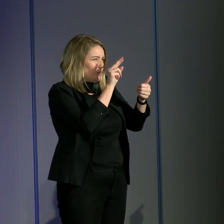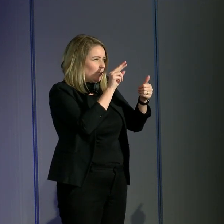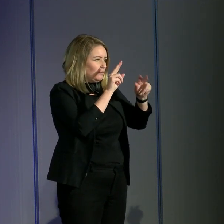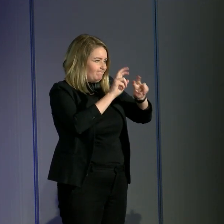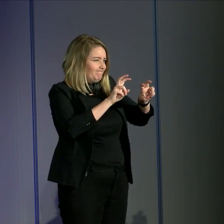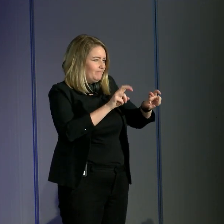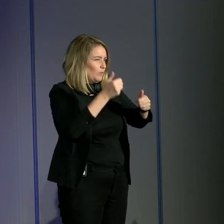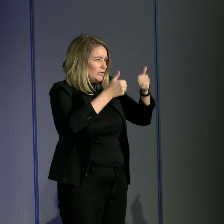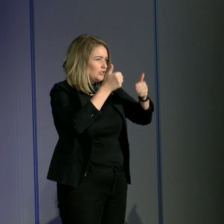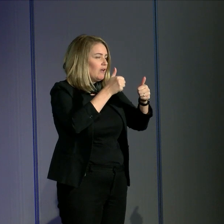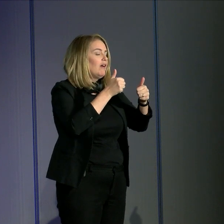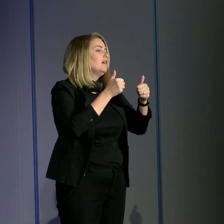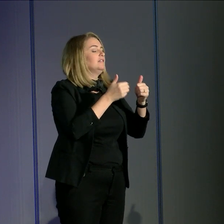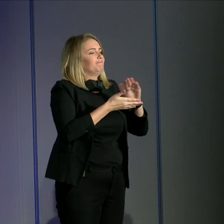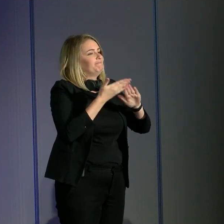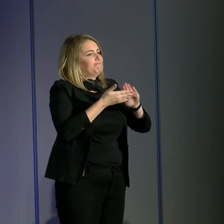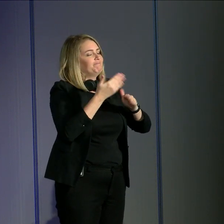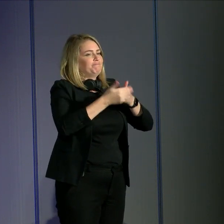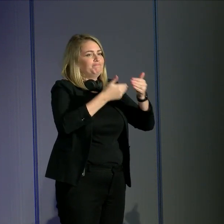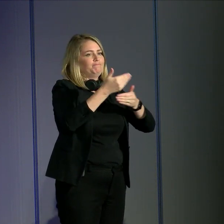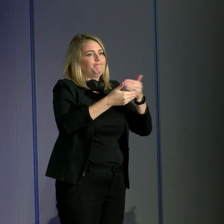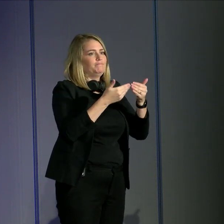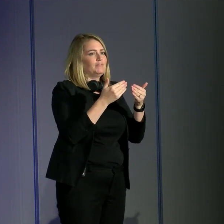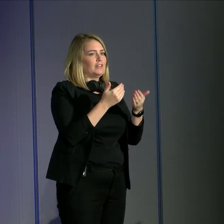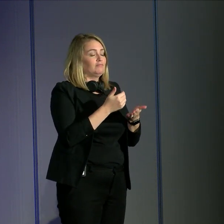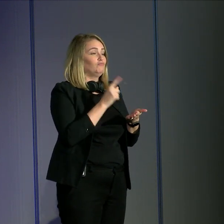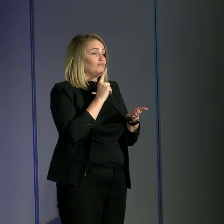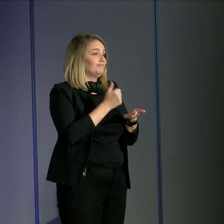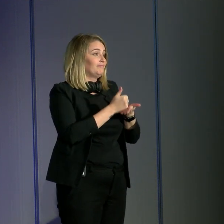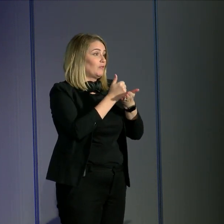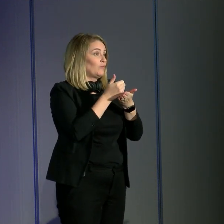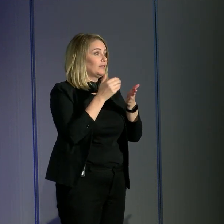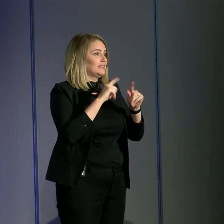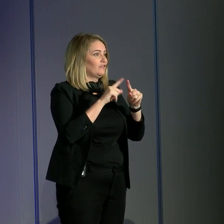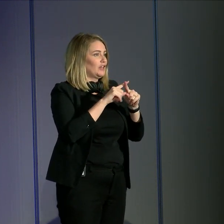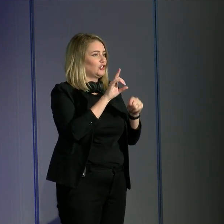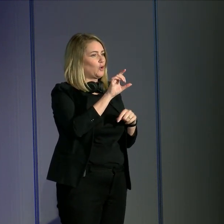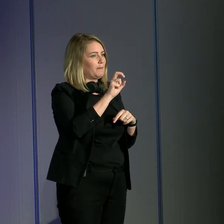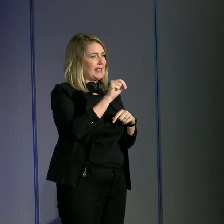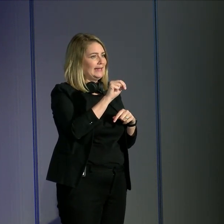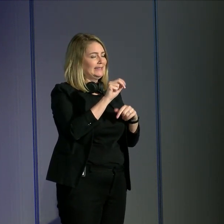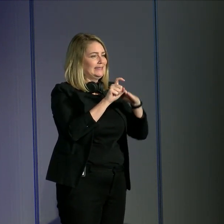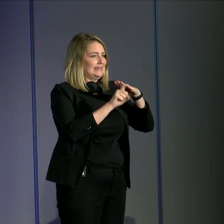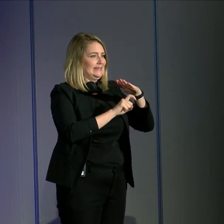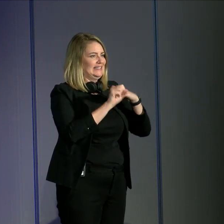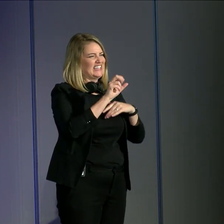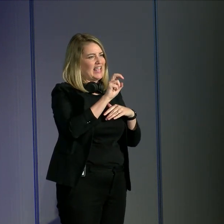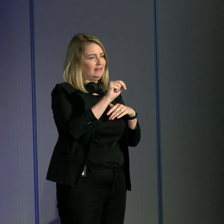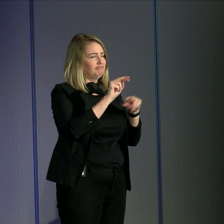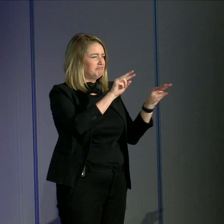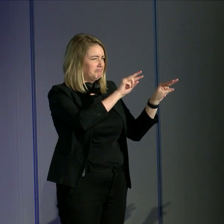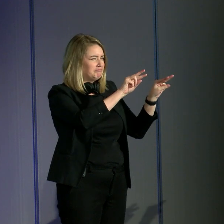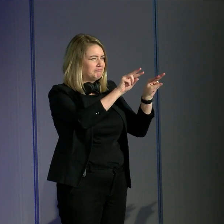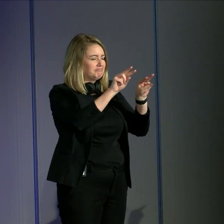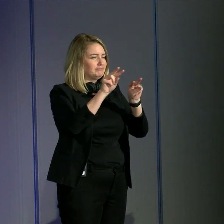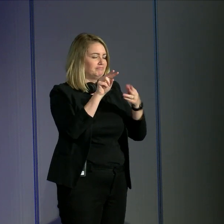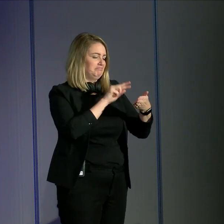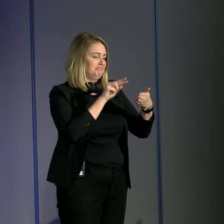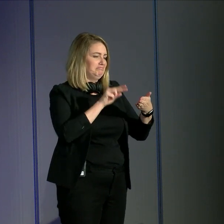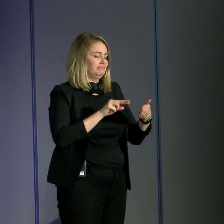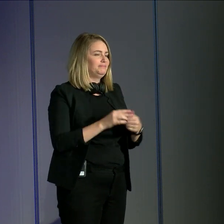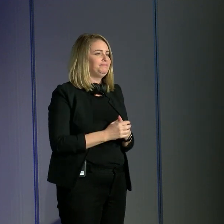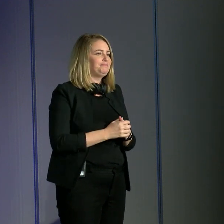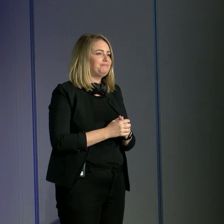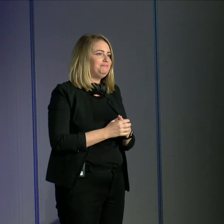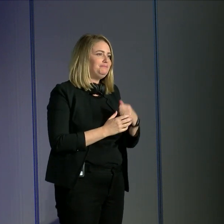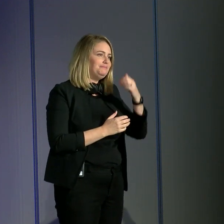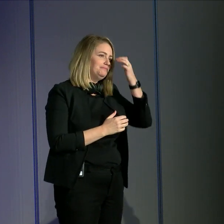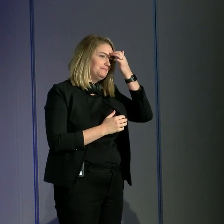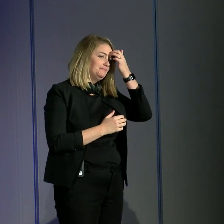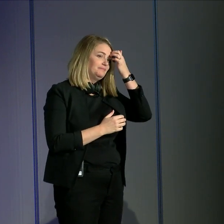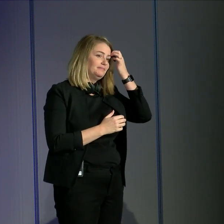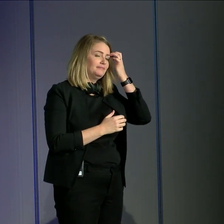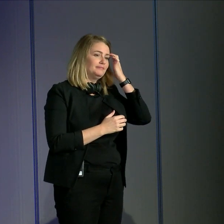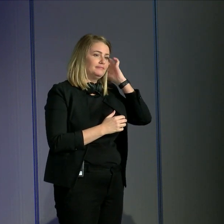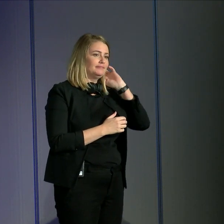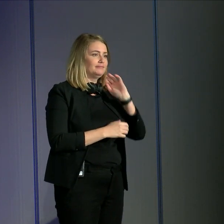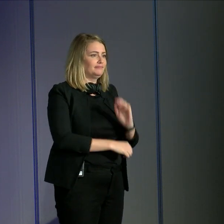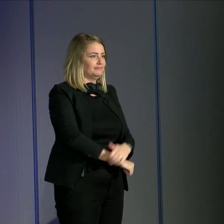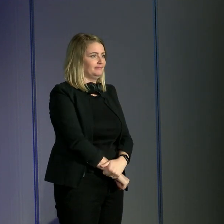It's a very efficient way to use the likes of these domain scans.